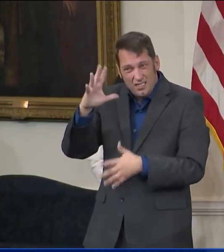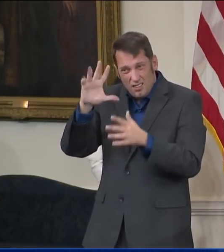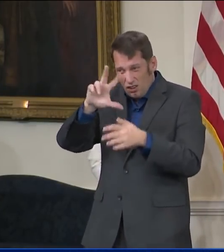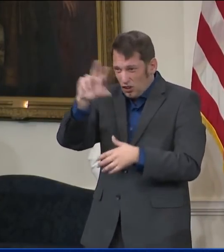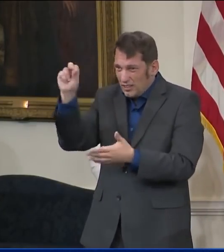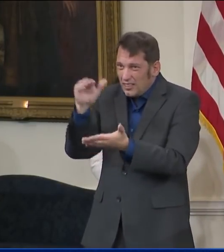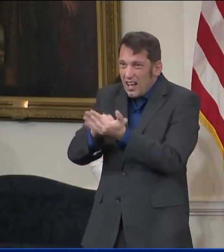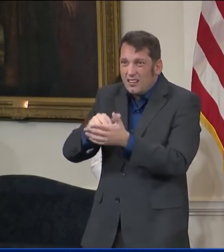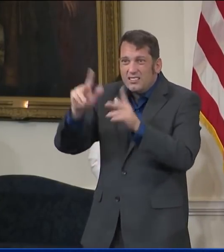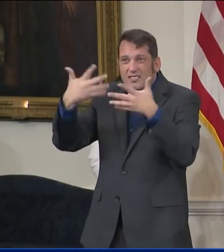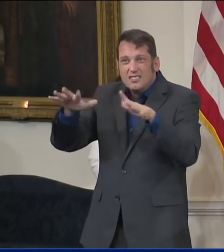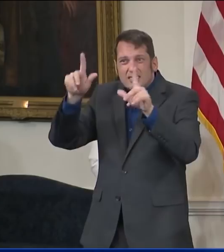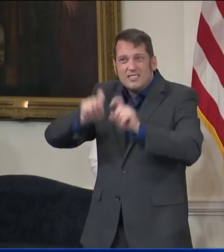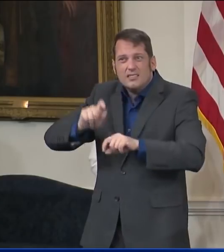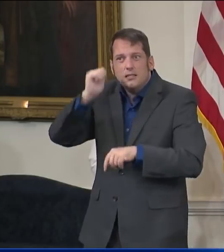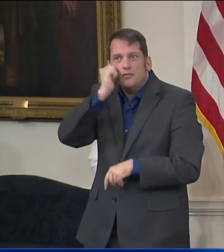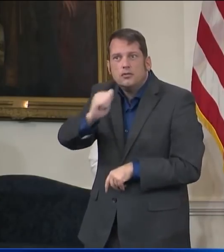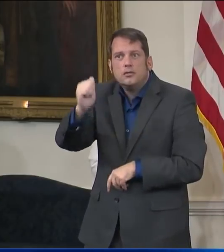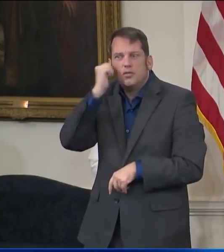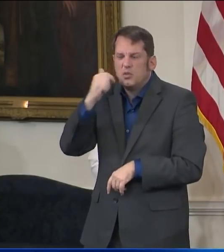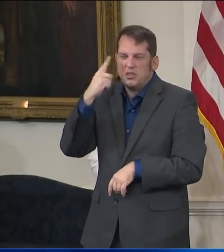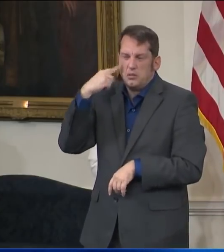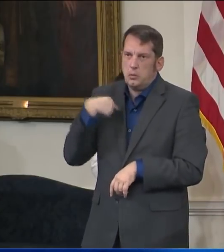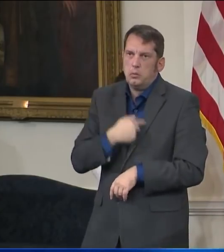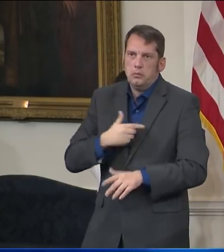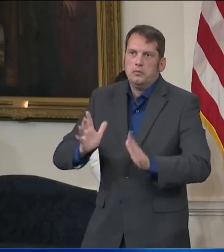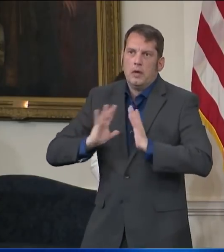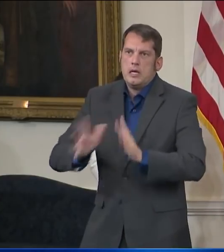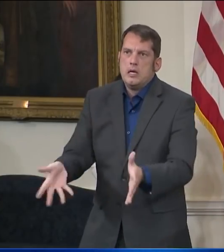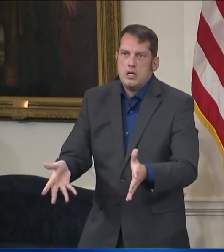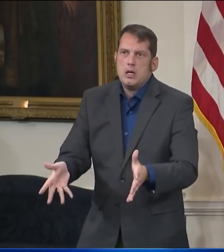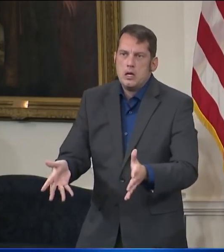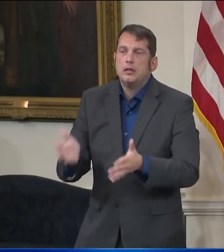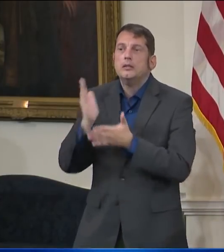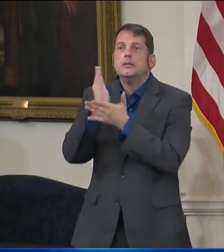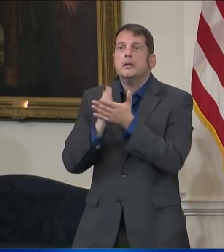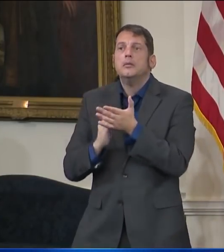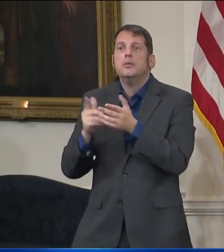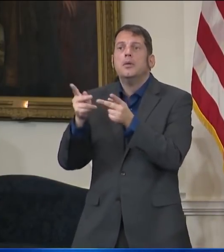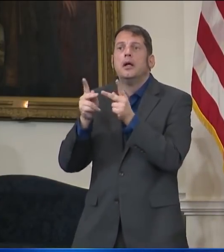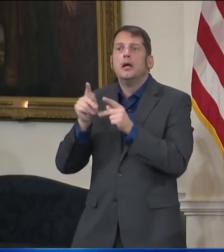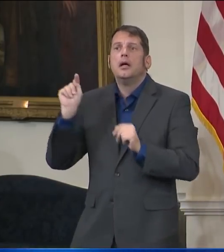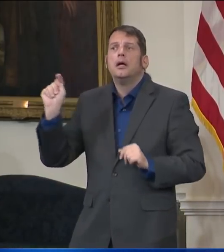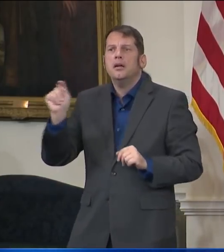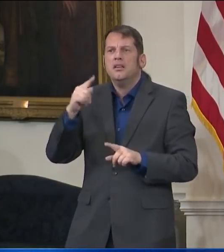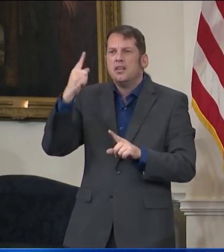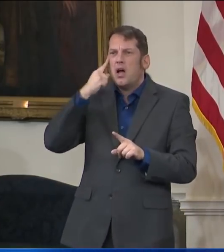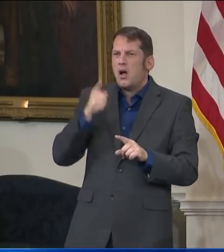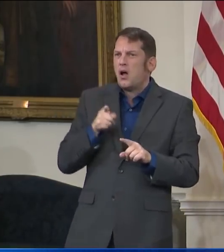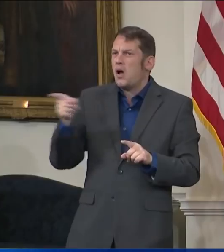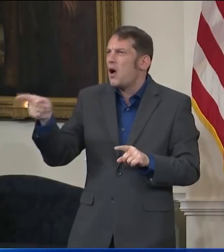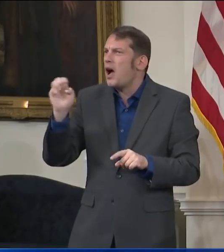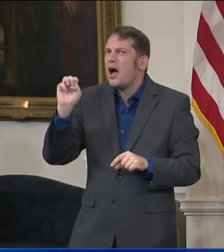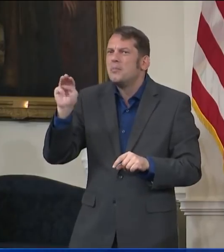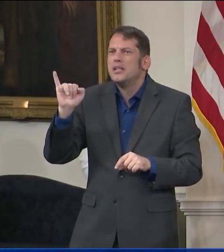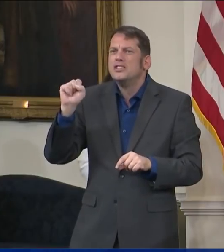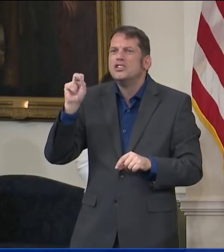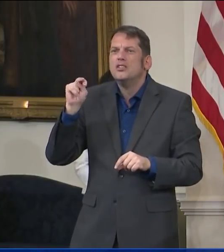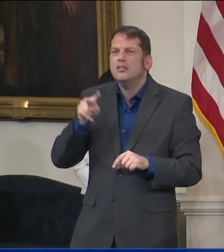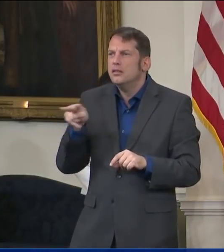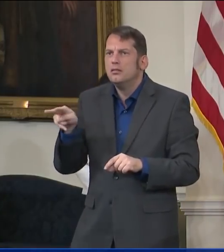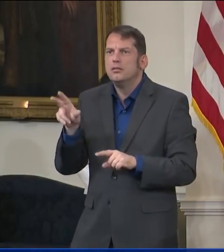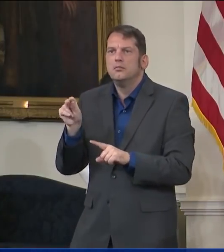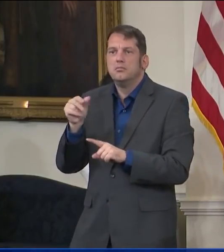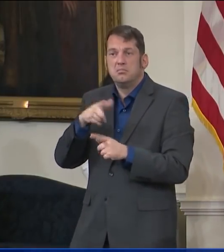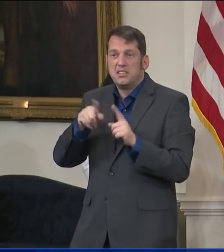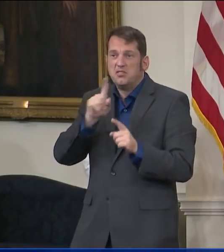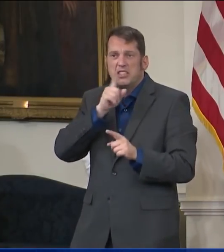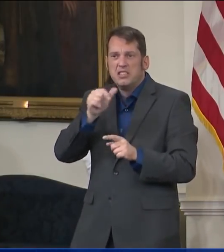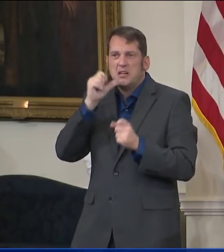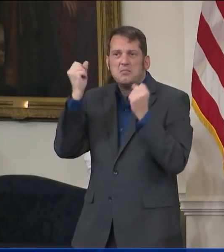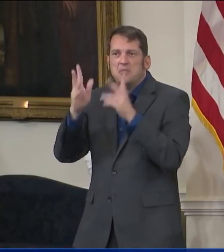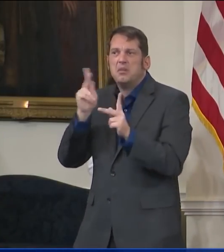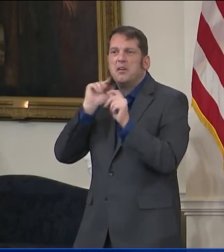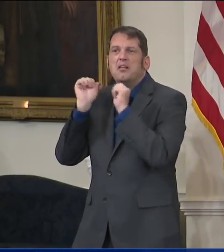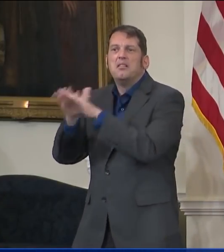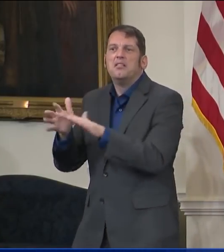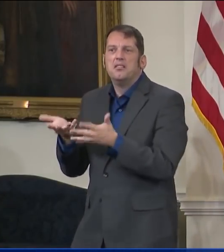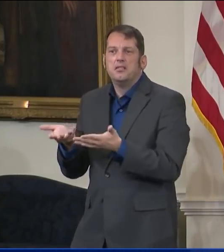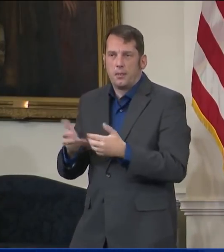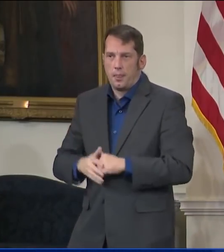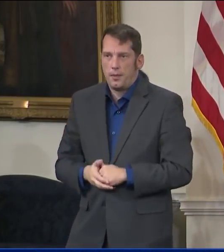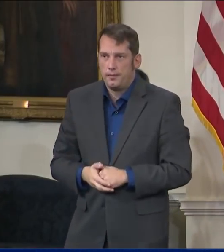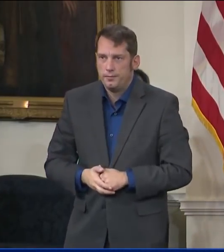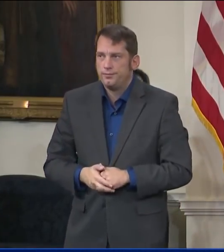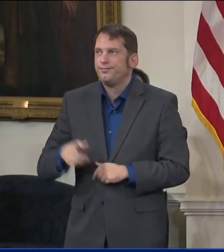I THINK THIRTY THOUSAND TESTS A DAY, WHICH IS YOU KNOW REALLY STRONG WE JUST FOUND THAT THOSE LOCATIONS DIDN’T WORK AS WELL AS SOME OF THE OTHERS THAT WE’VE OPENED UP NOW, BUT IF WE NEED TO